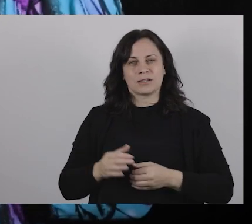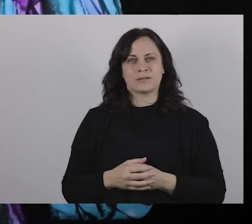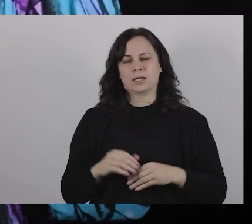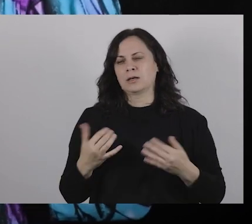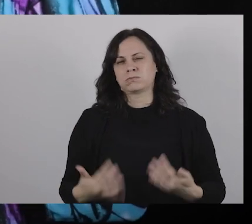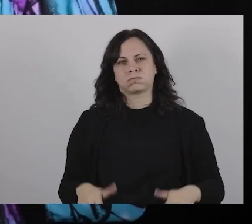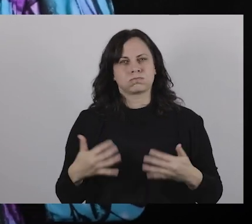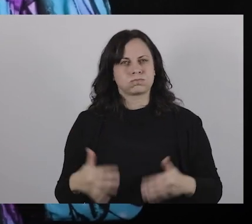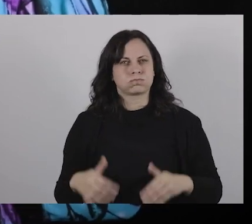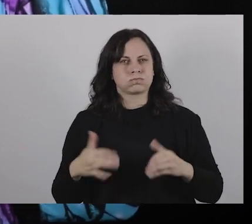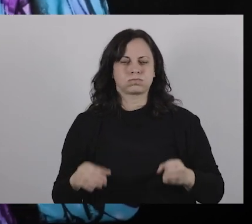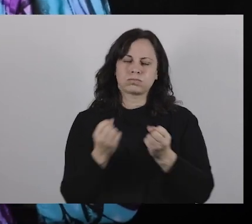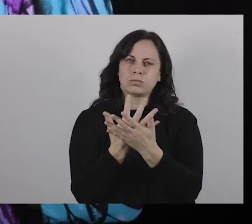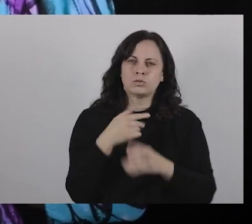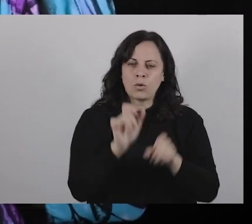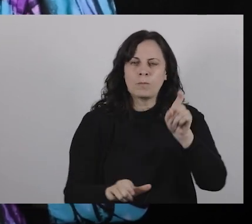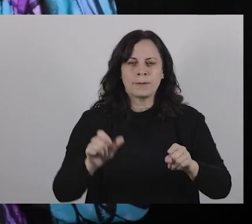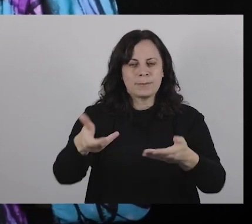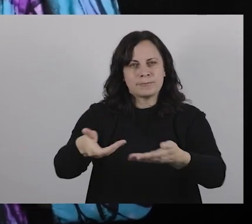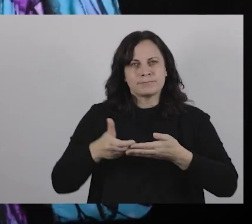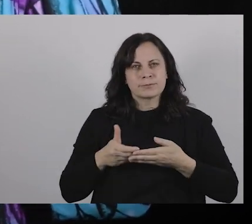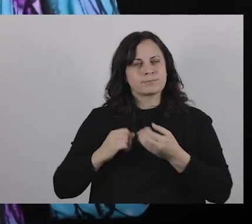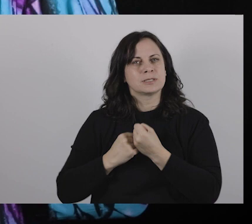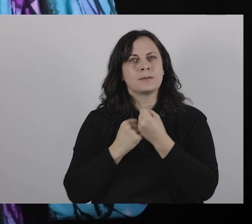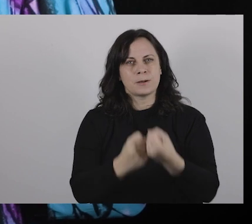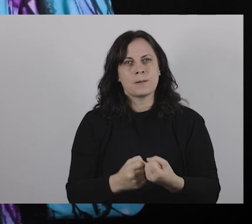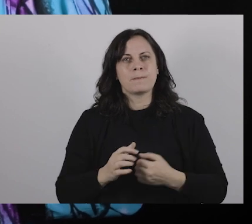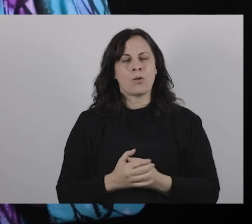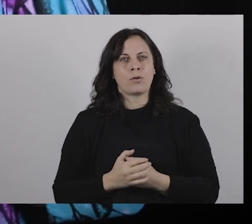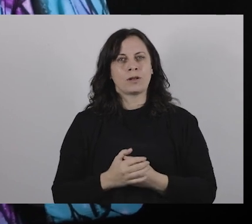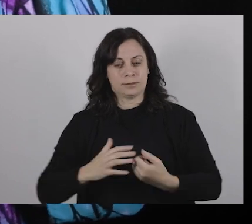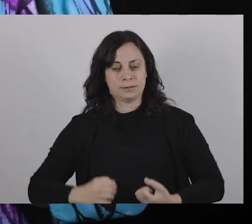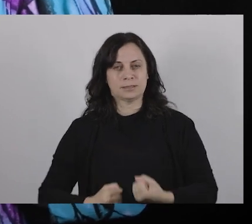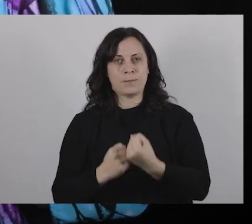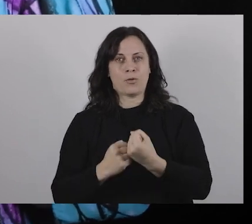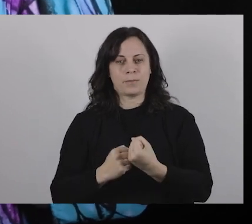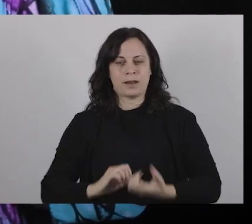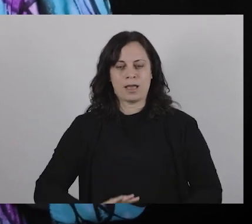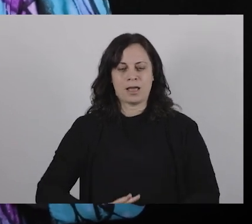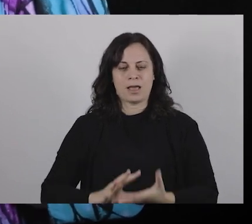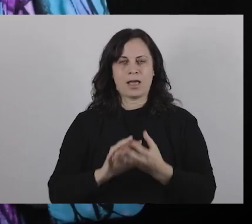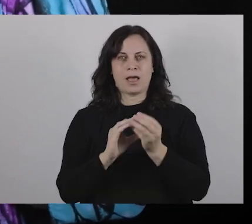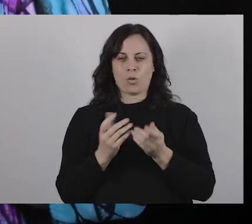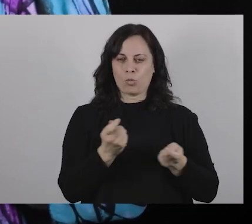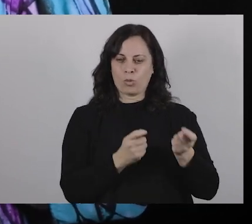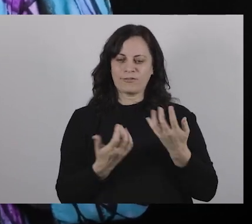I have so much support from so many people, and that support allows me to weave every day.